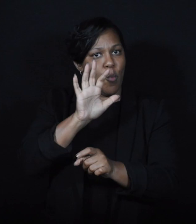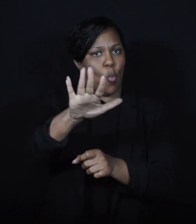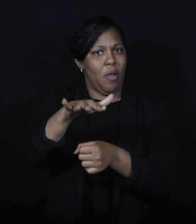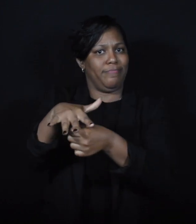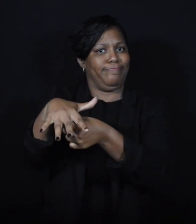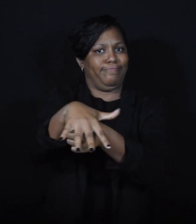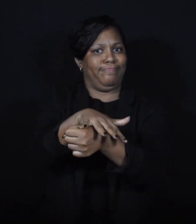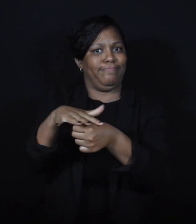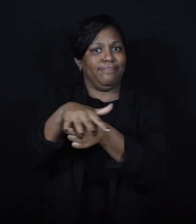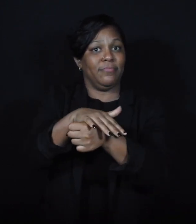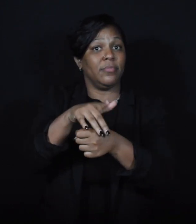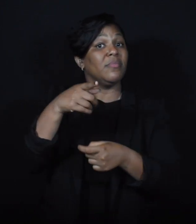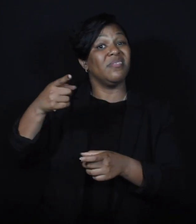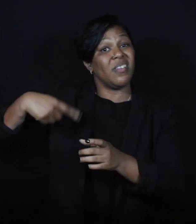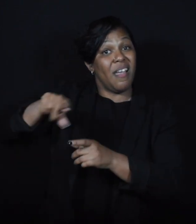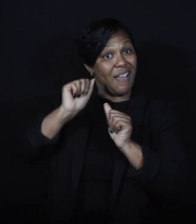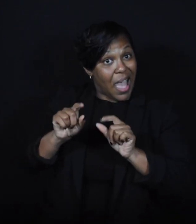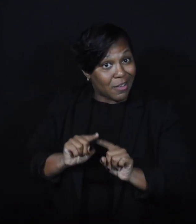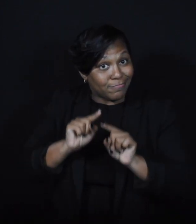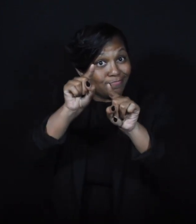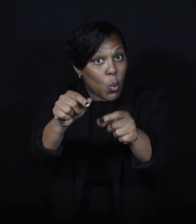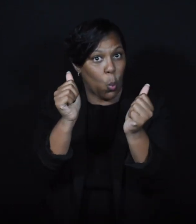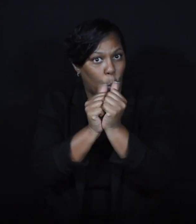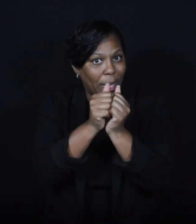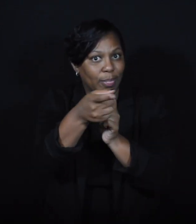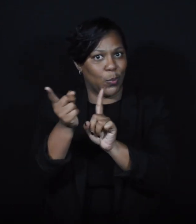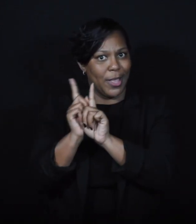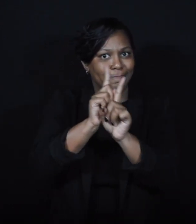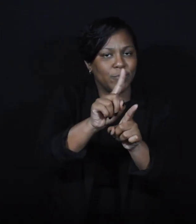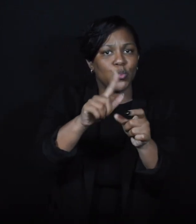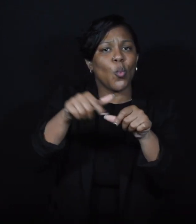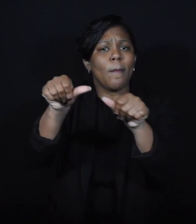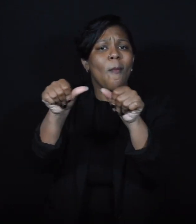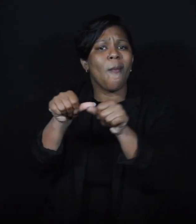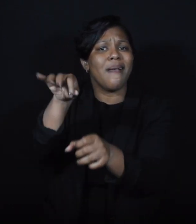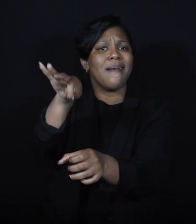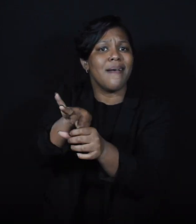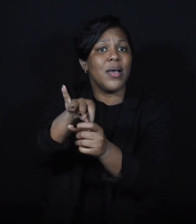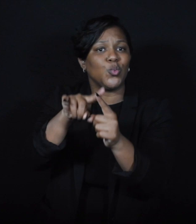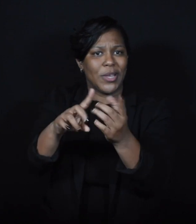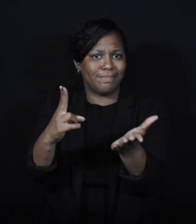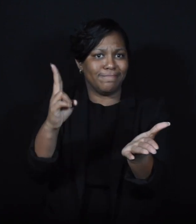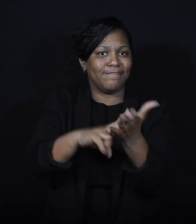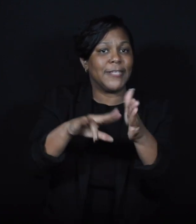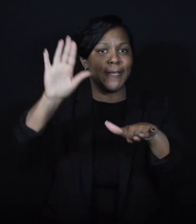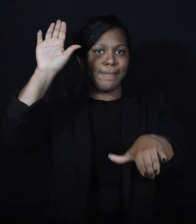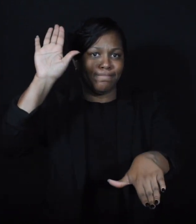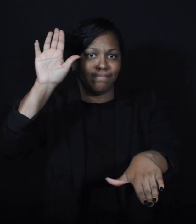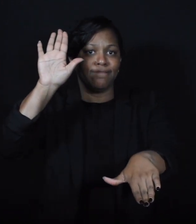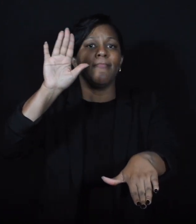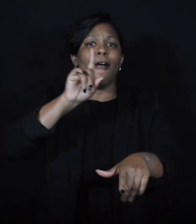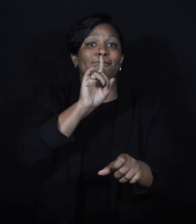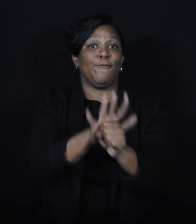They can go with you to the polling place to sign an oath confirming your address.